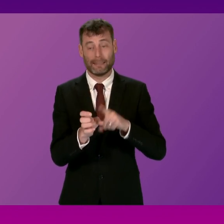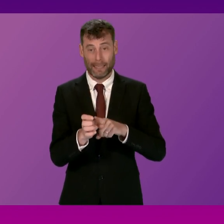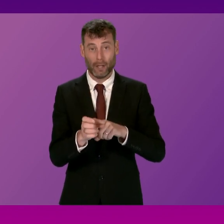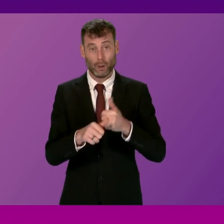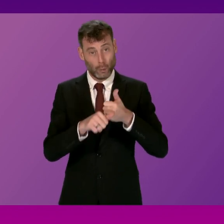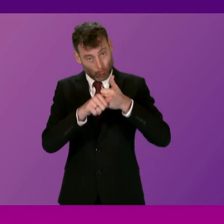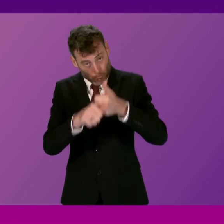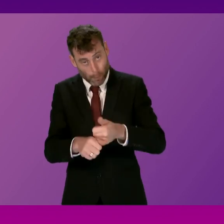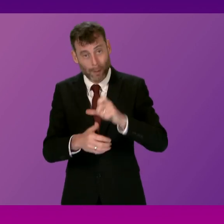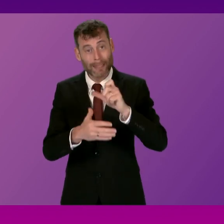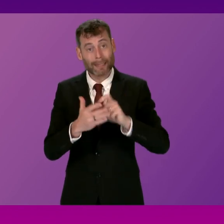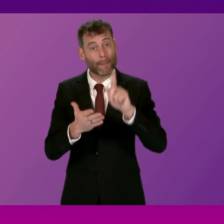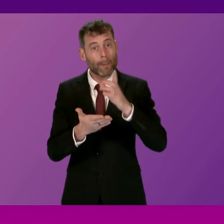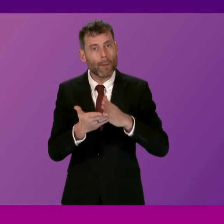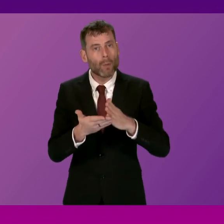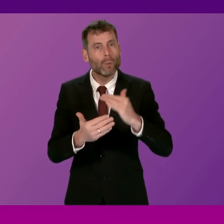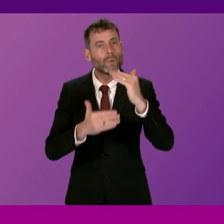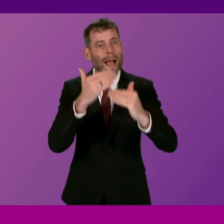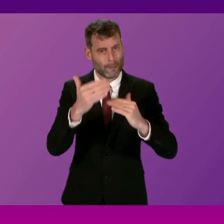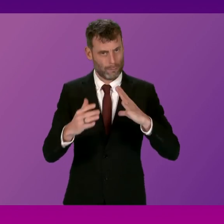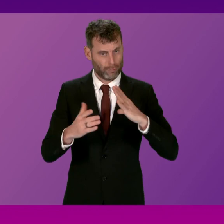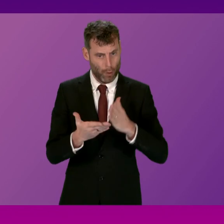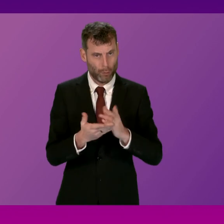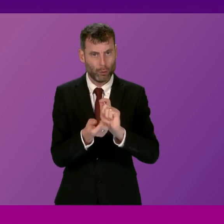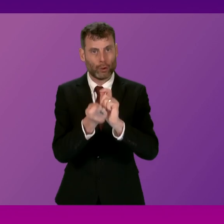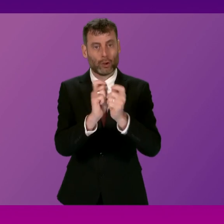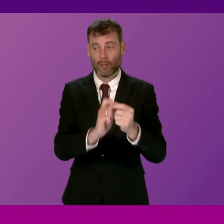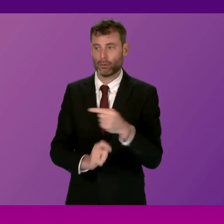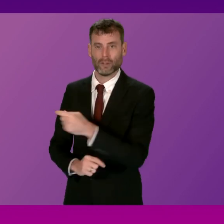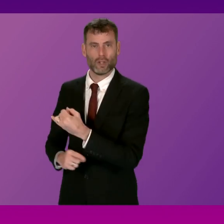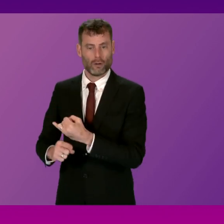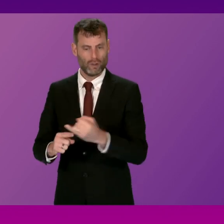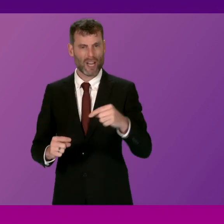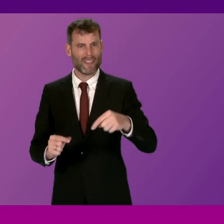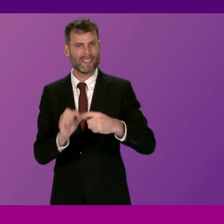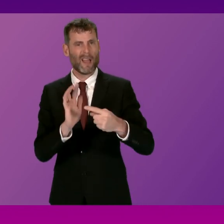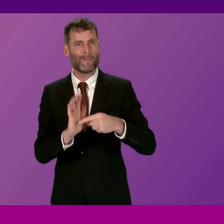That bill was supported by many disability advocacy groups.